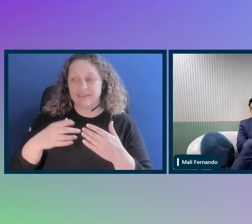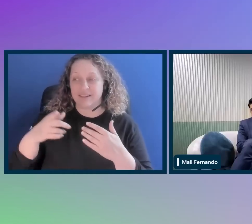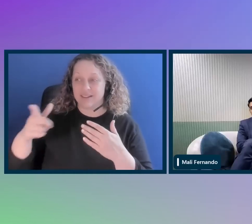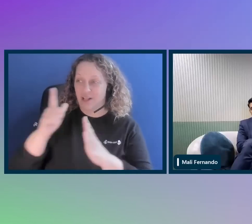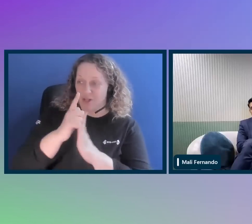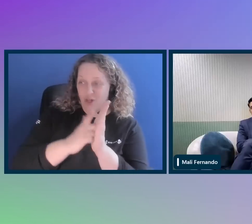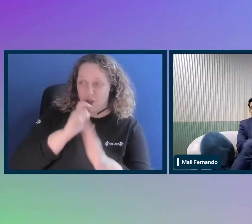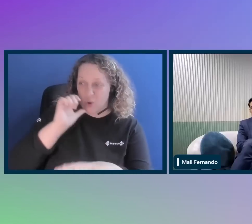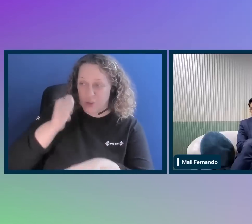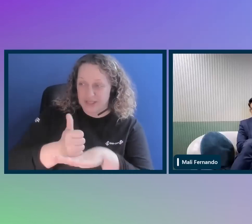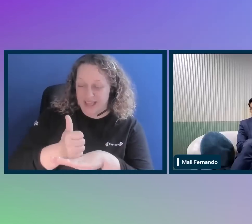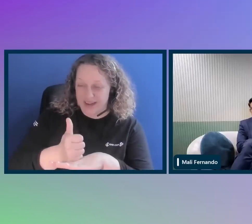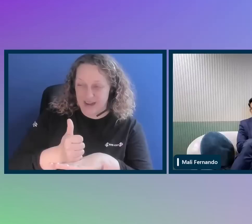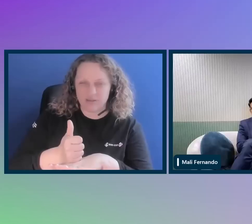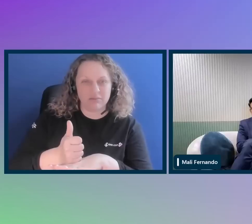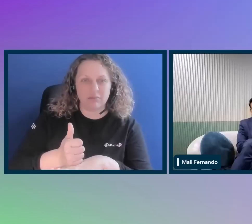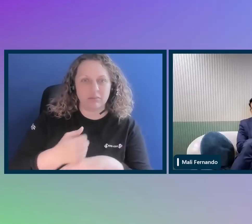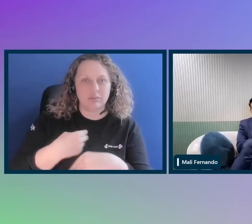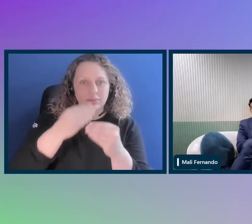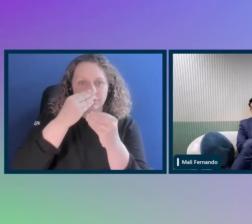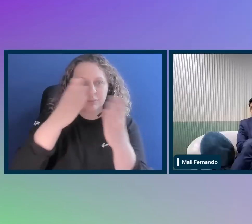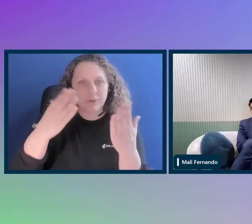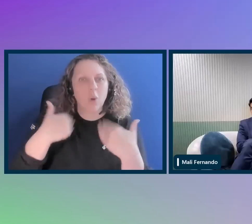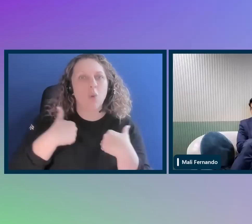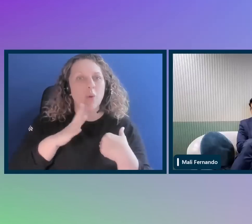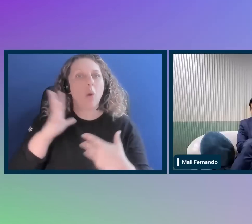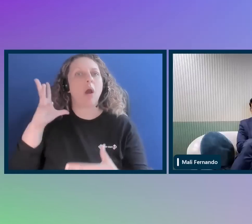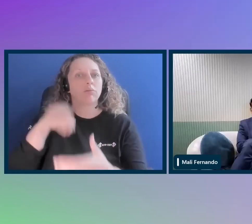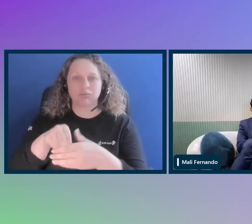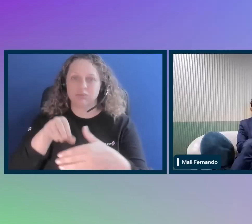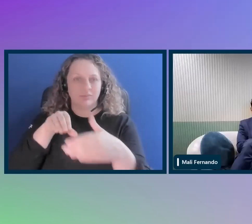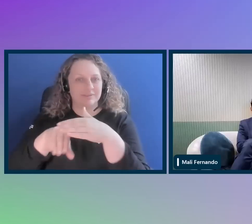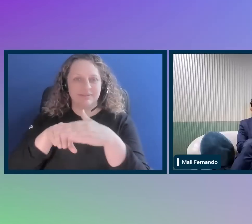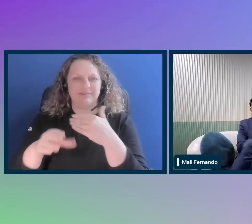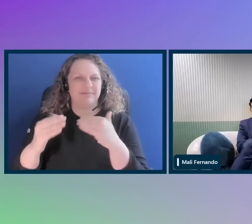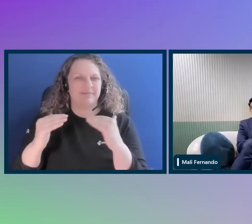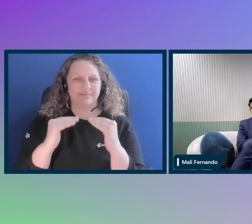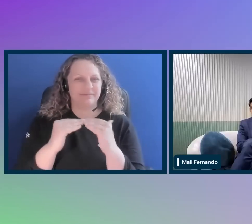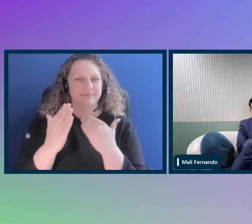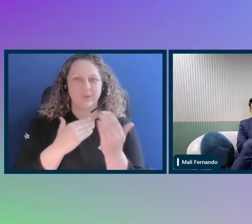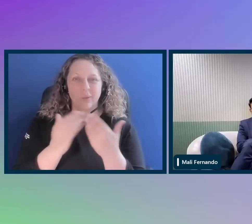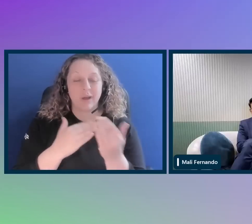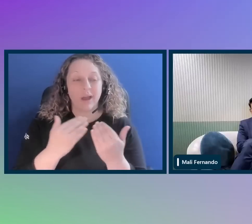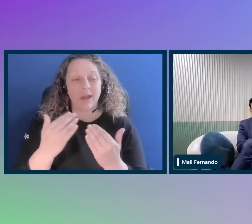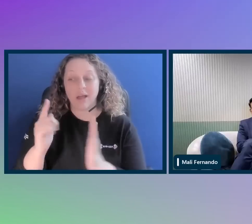we're going to be accessible. So irrespective of whether regulation exists or not,